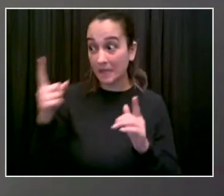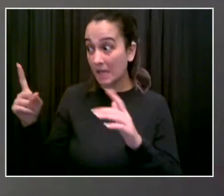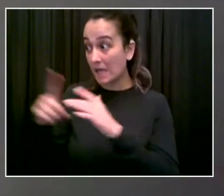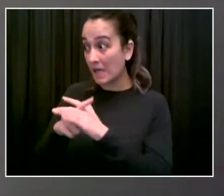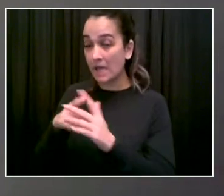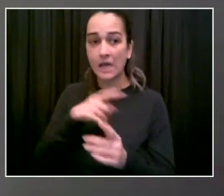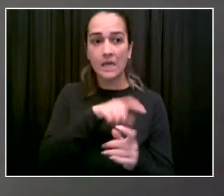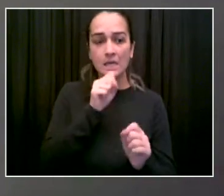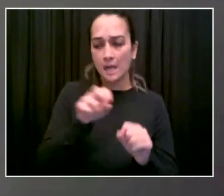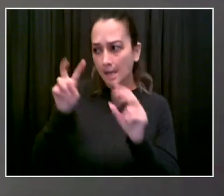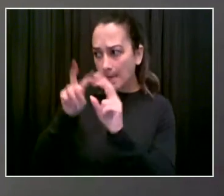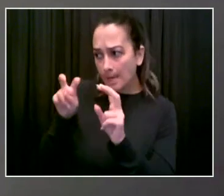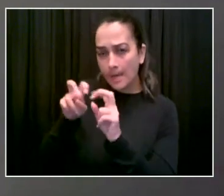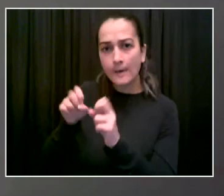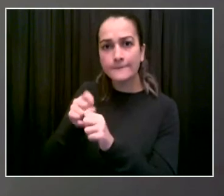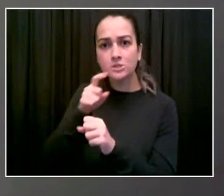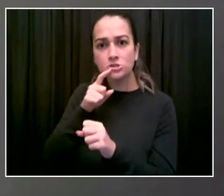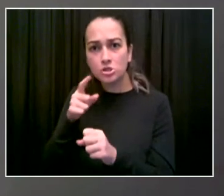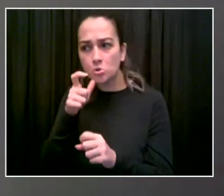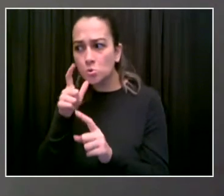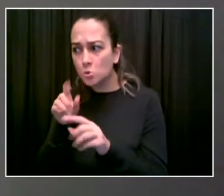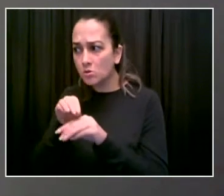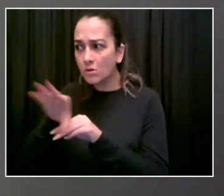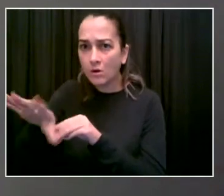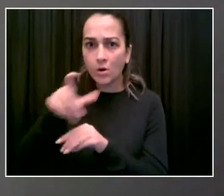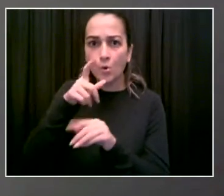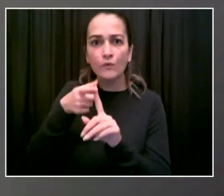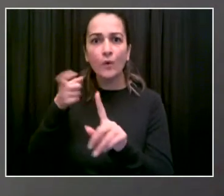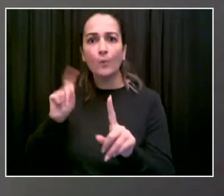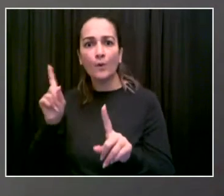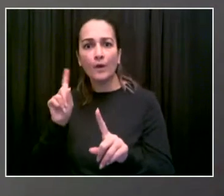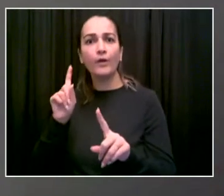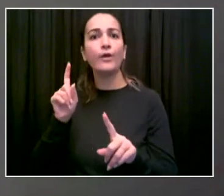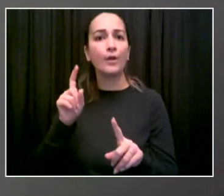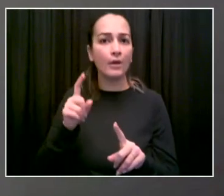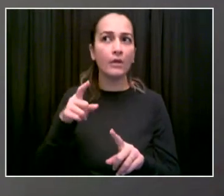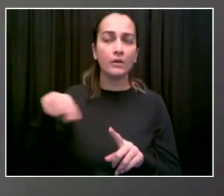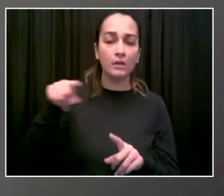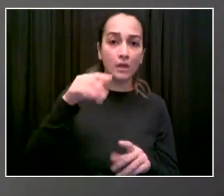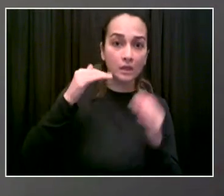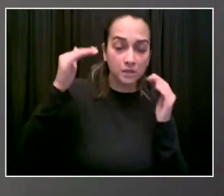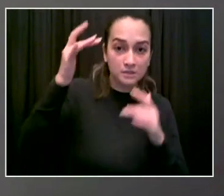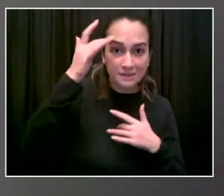IF THERE IS A CASE OF A CHILD